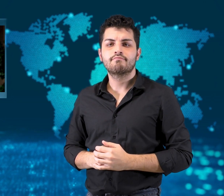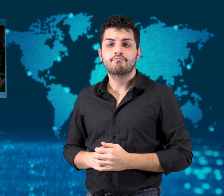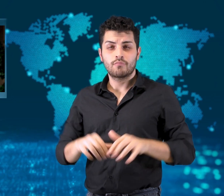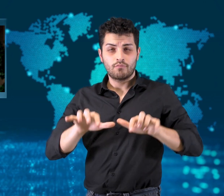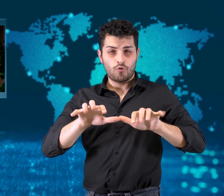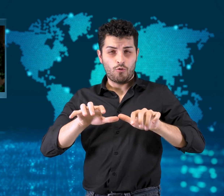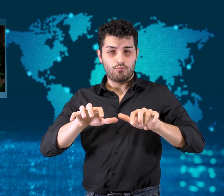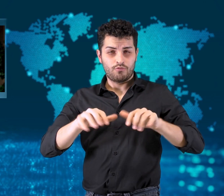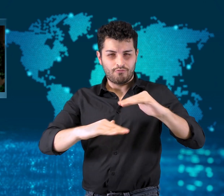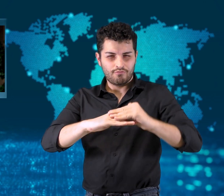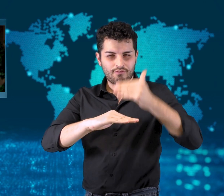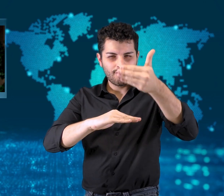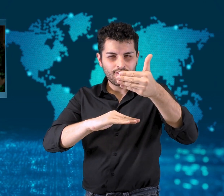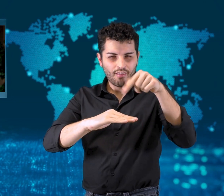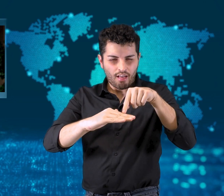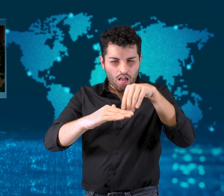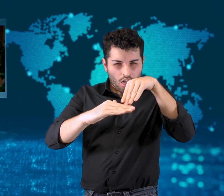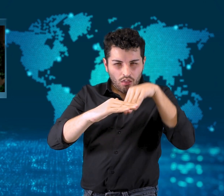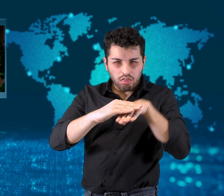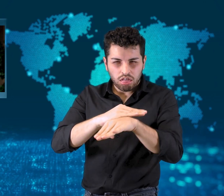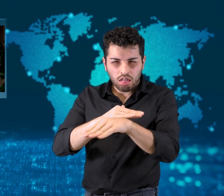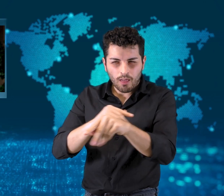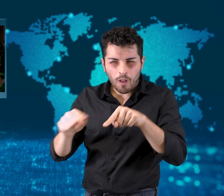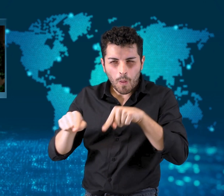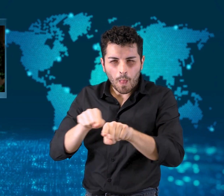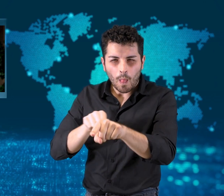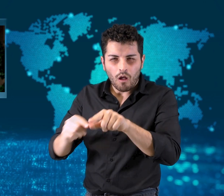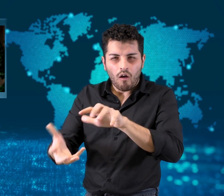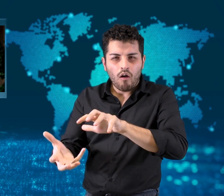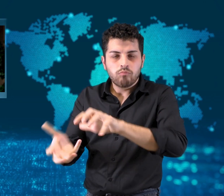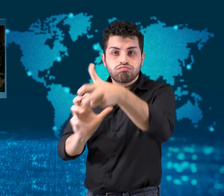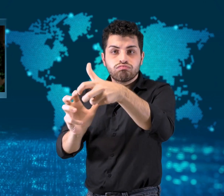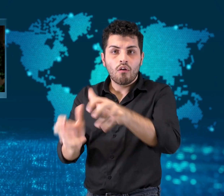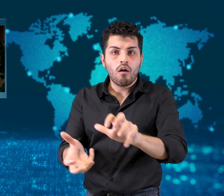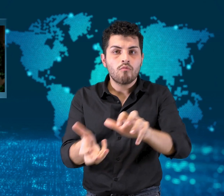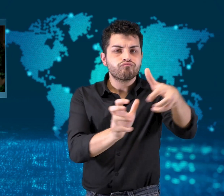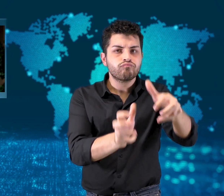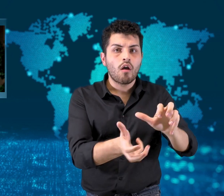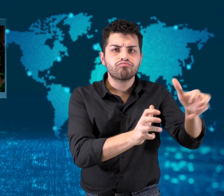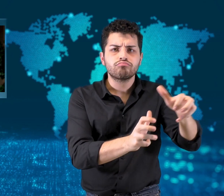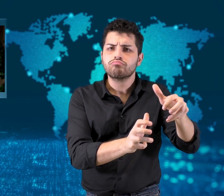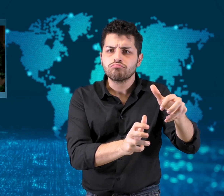the UK, and the Republic of Korea.